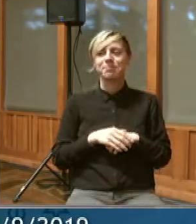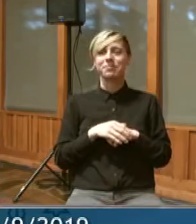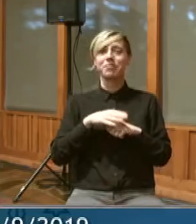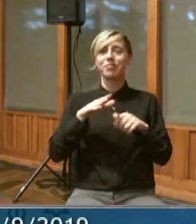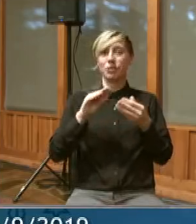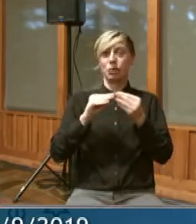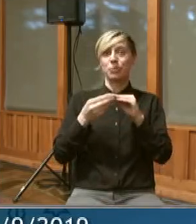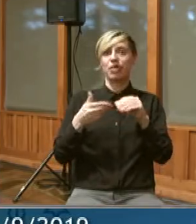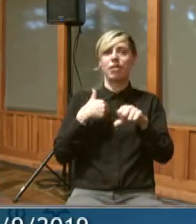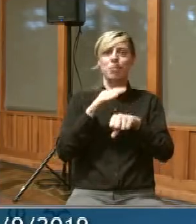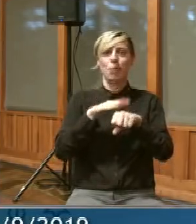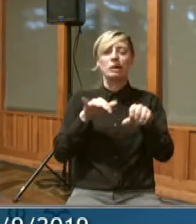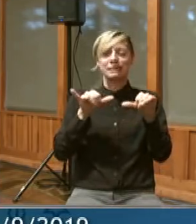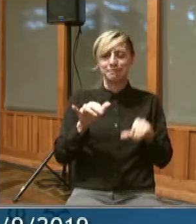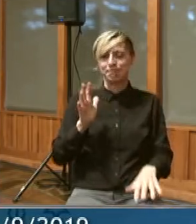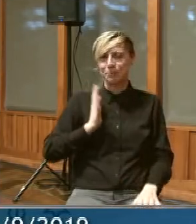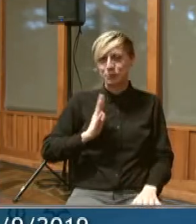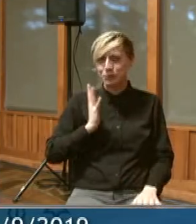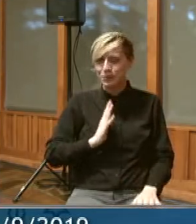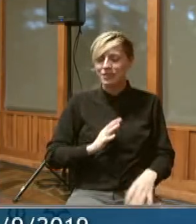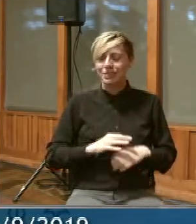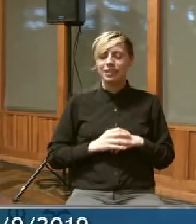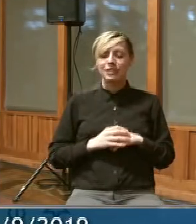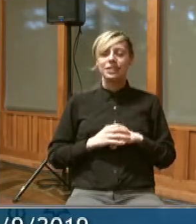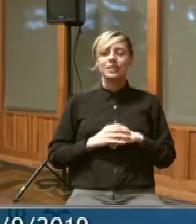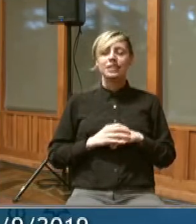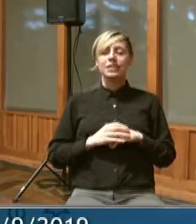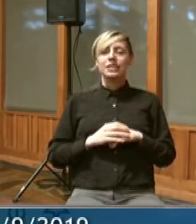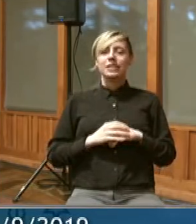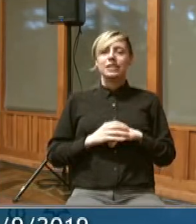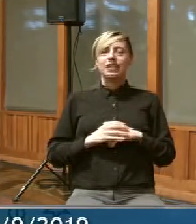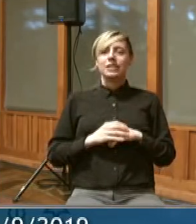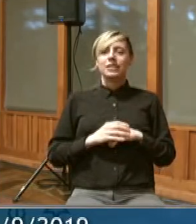TRY IT ONLY BETTER NEXT TIME. CAN I TRY CALLING THESE NUMBERS AGAIN?